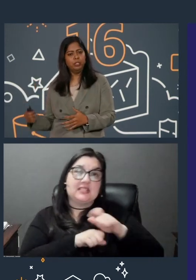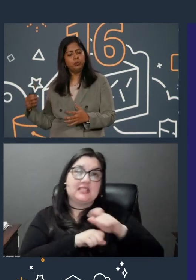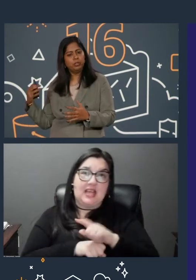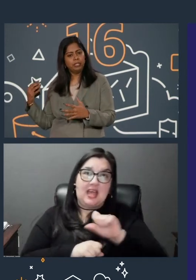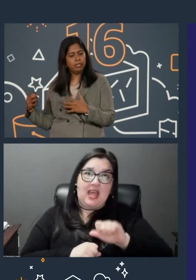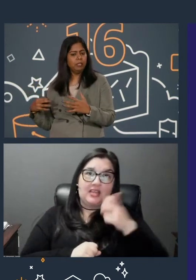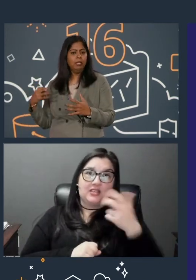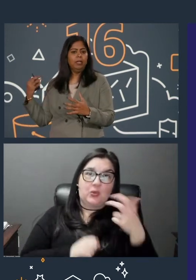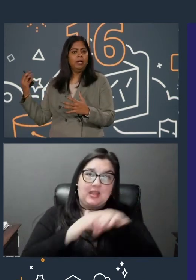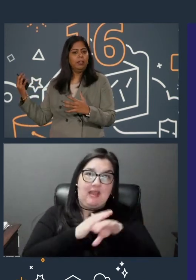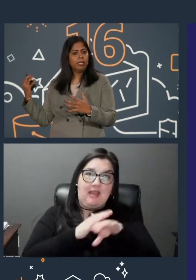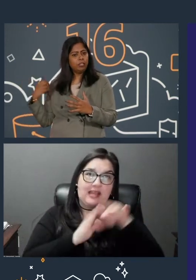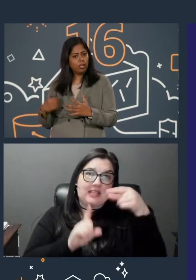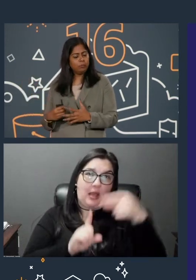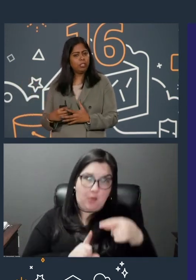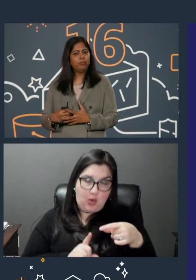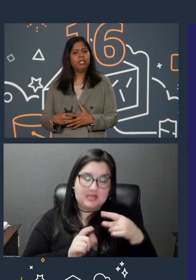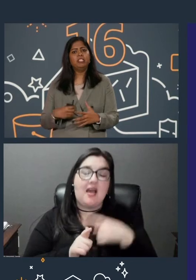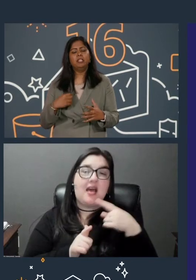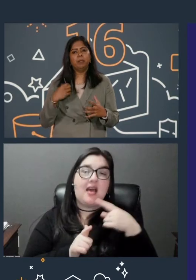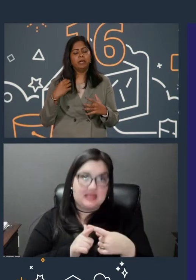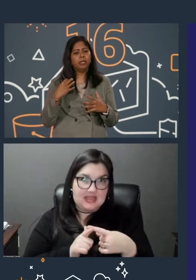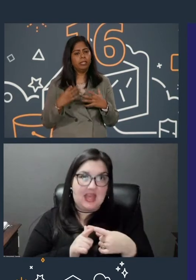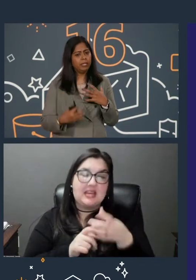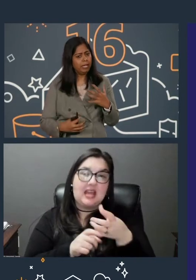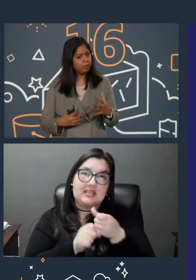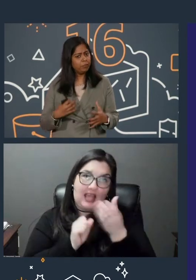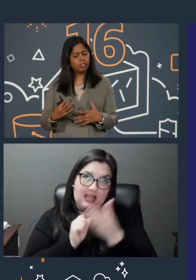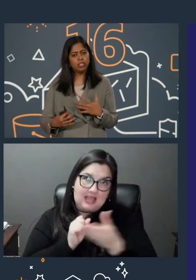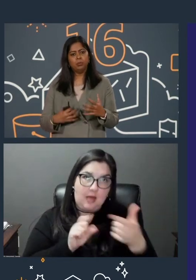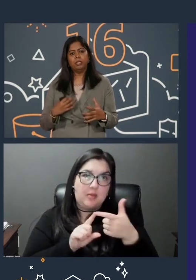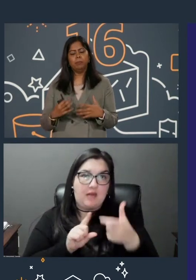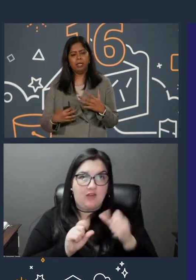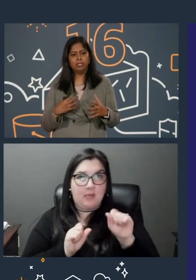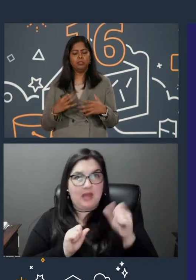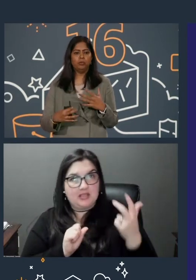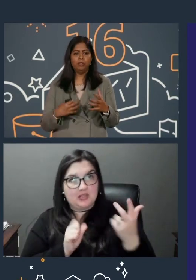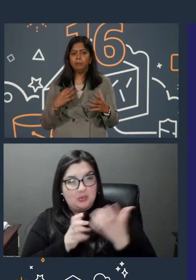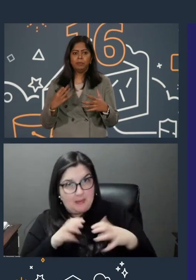which will then get the object from the S3 bucket. The Lambda function will apply its own